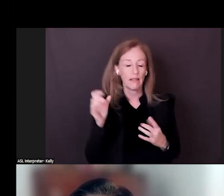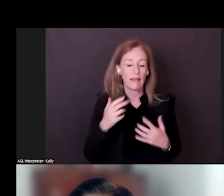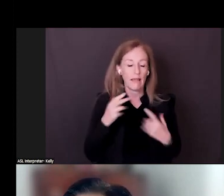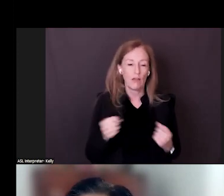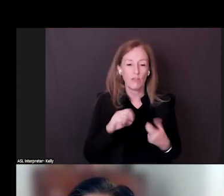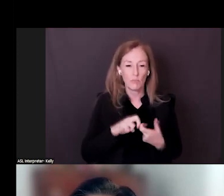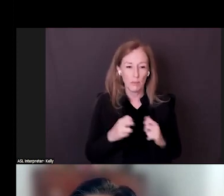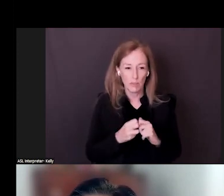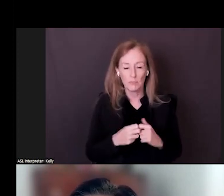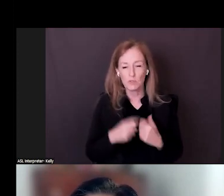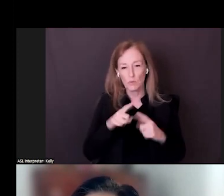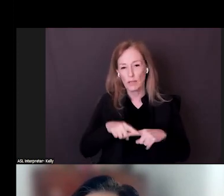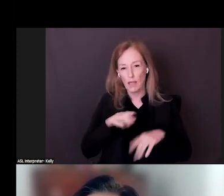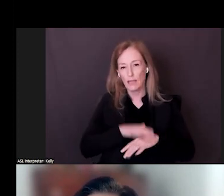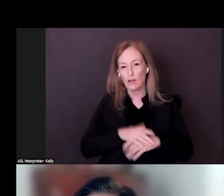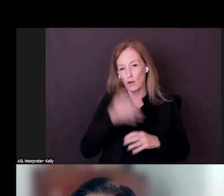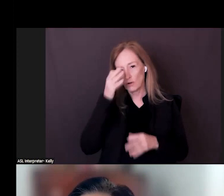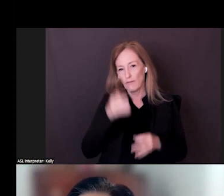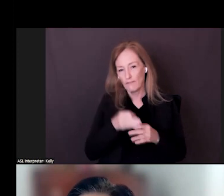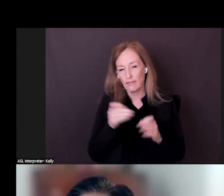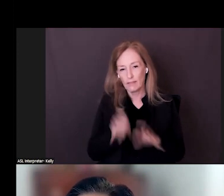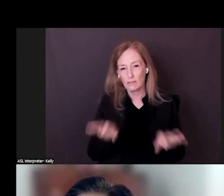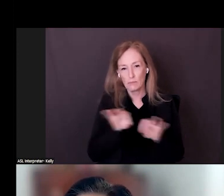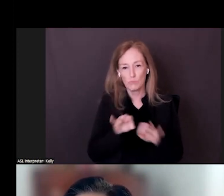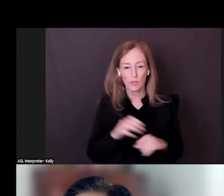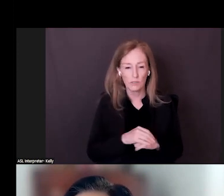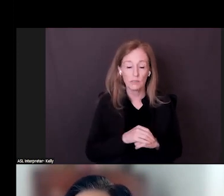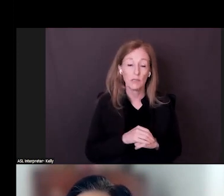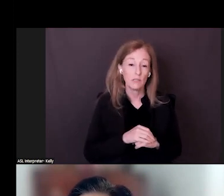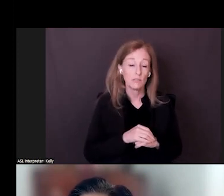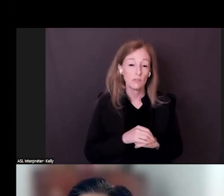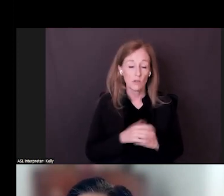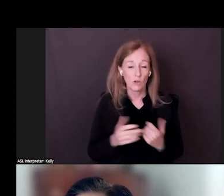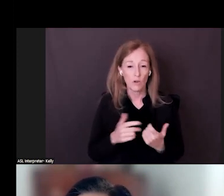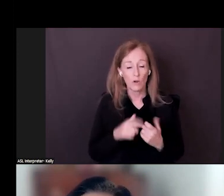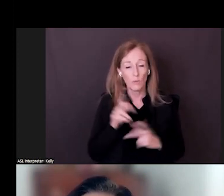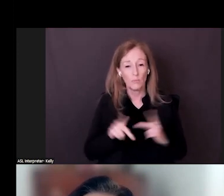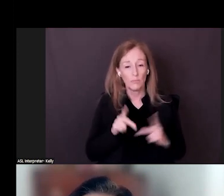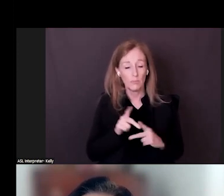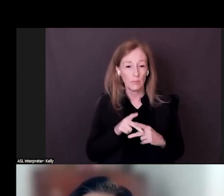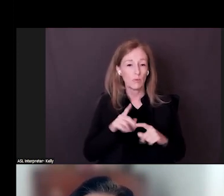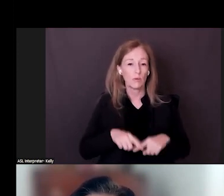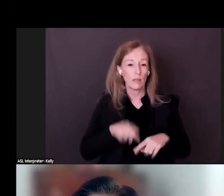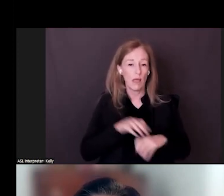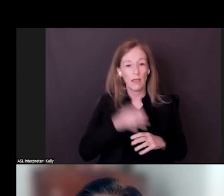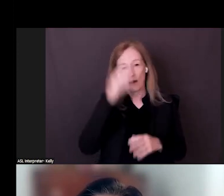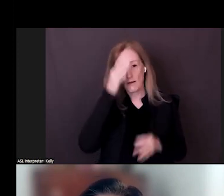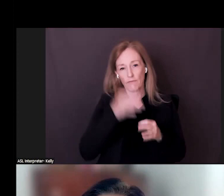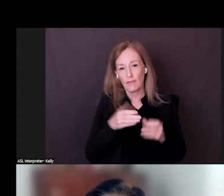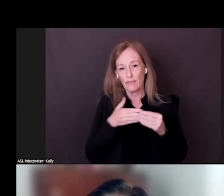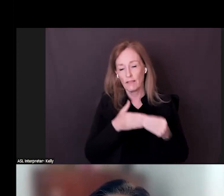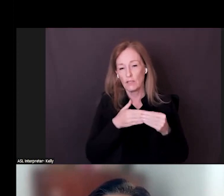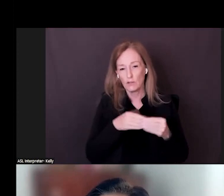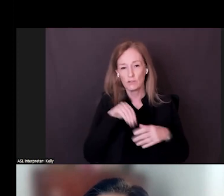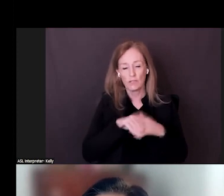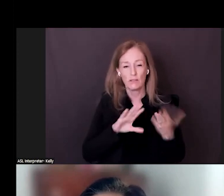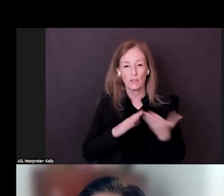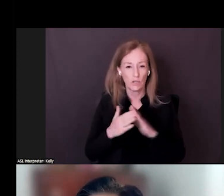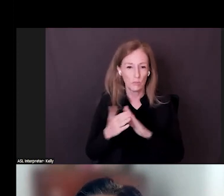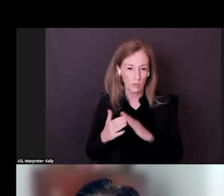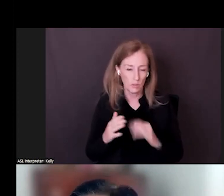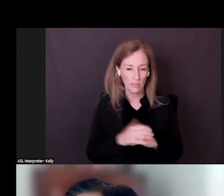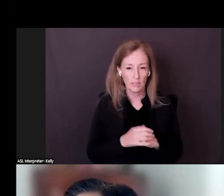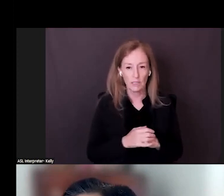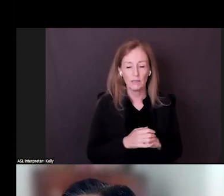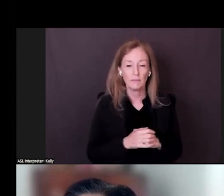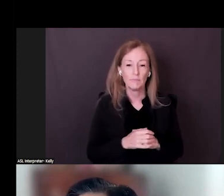FAITH LEADERS HOLD POSITIONS IN POWER AND MAY NEED ADDITIONAL